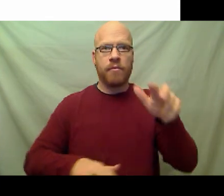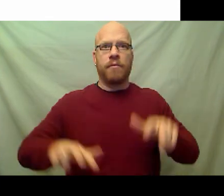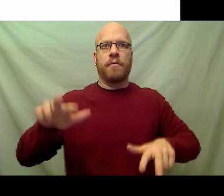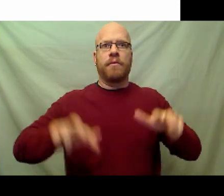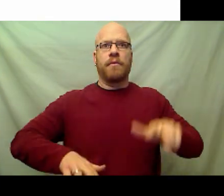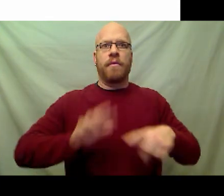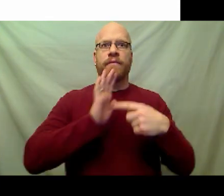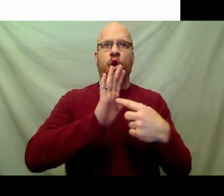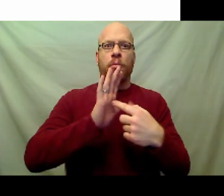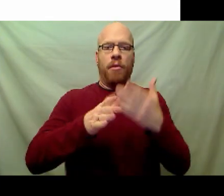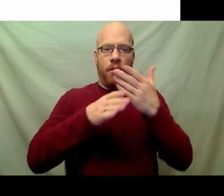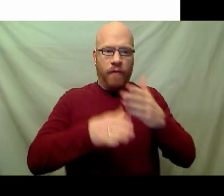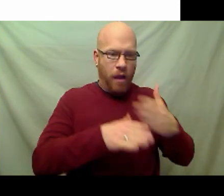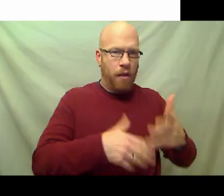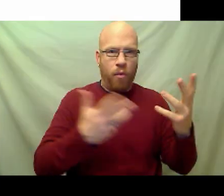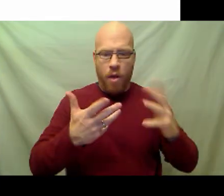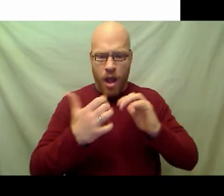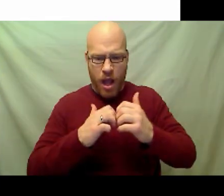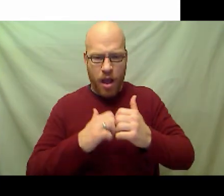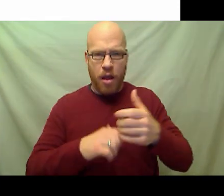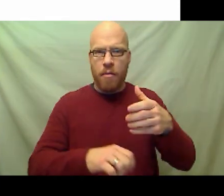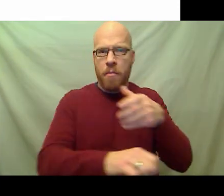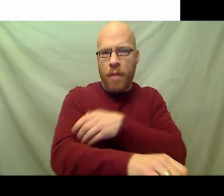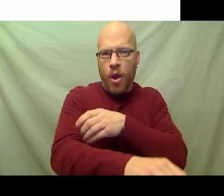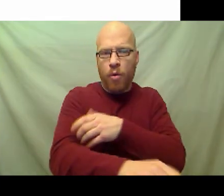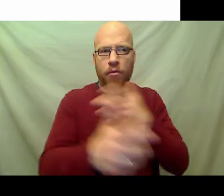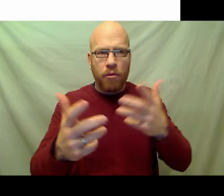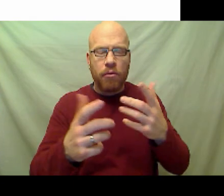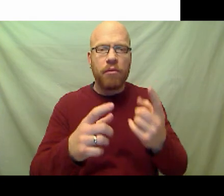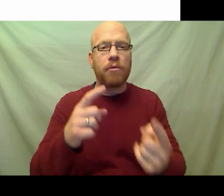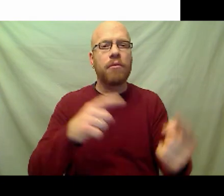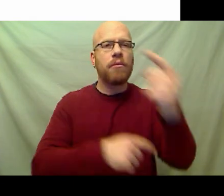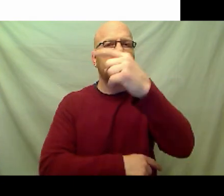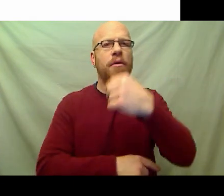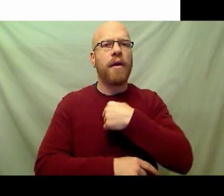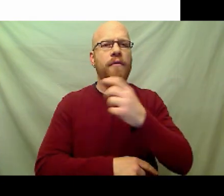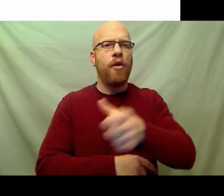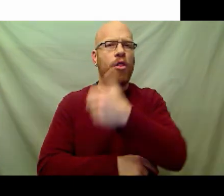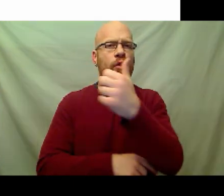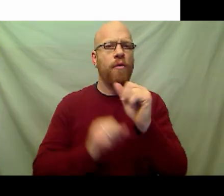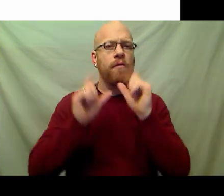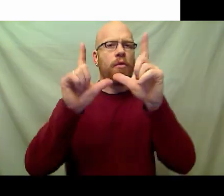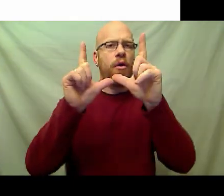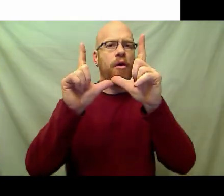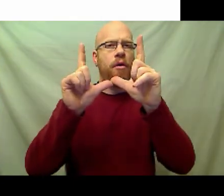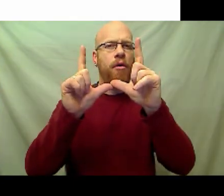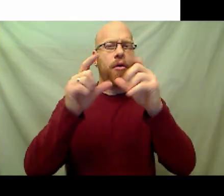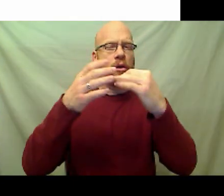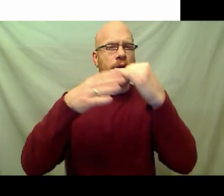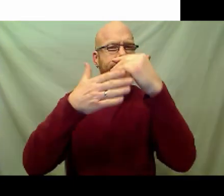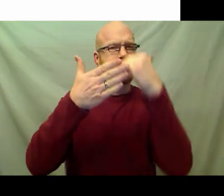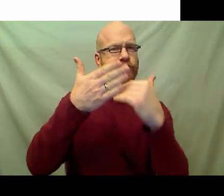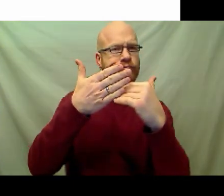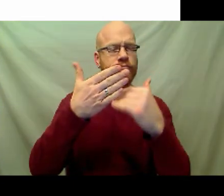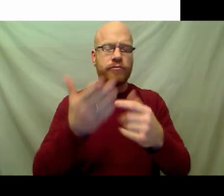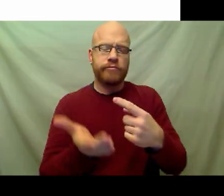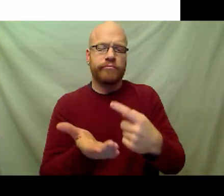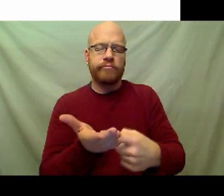for c. You may feel awkward about dividing variables and powers. If you don't understand exponent rules,